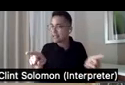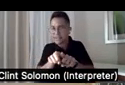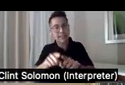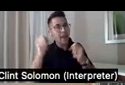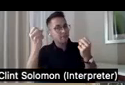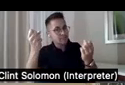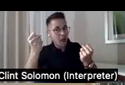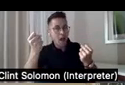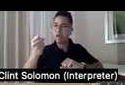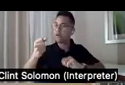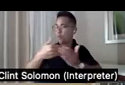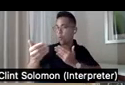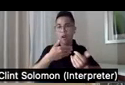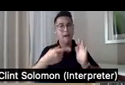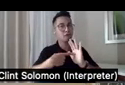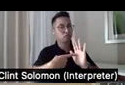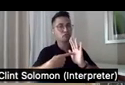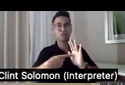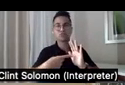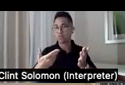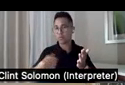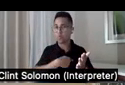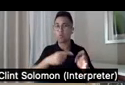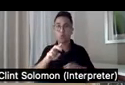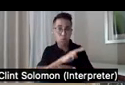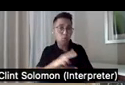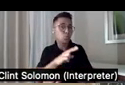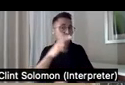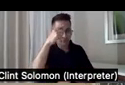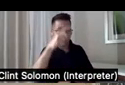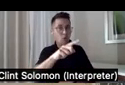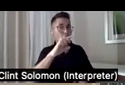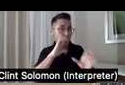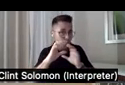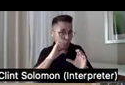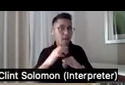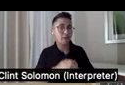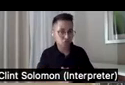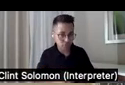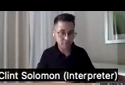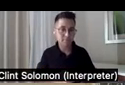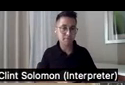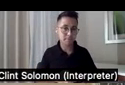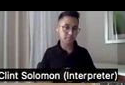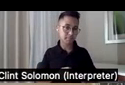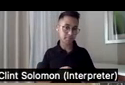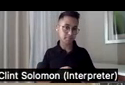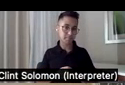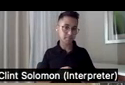whatever representations we may be using for the communication portion of this we must decide then